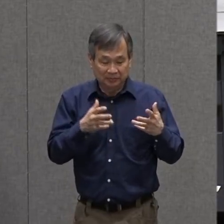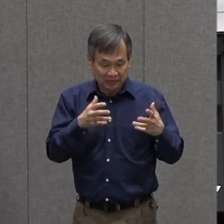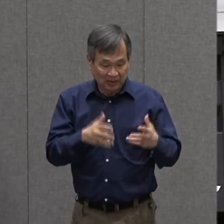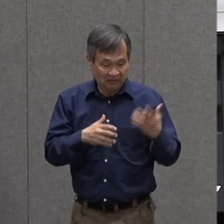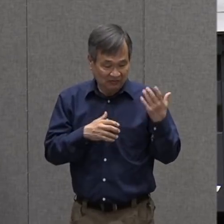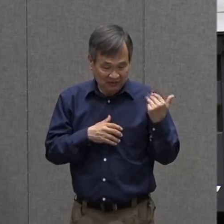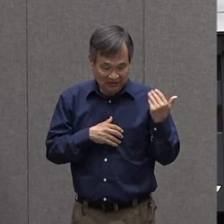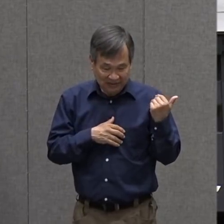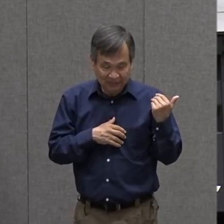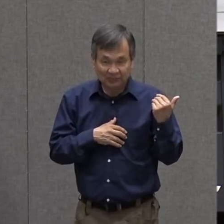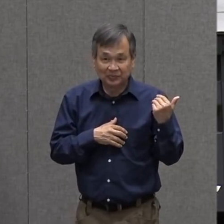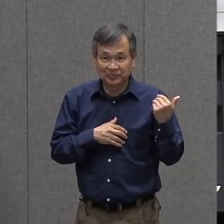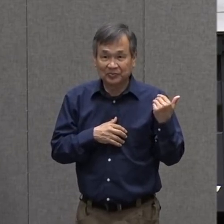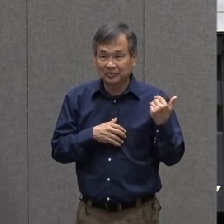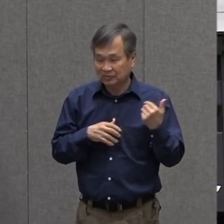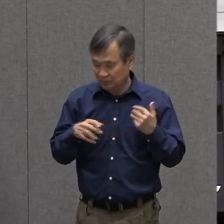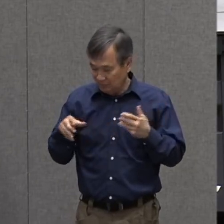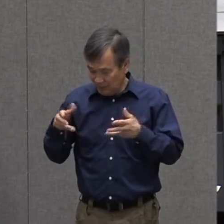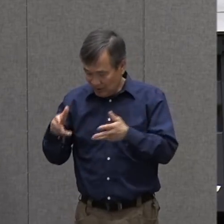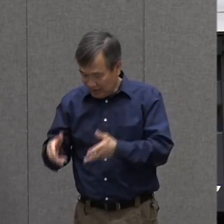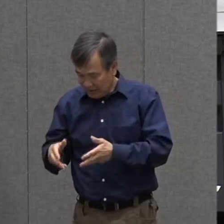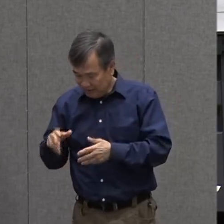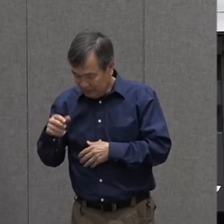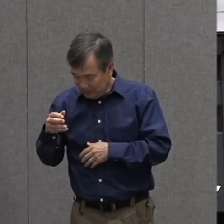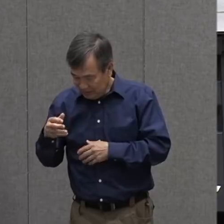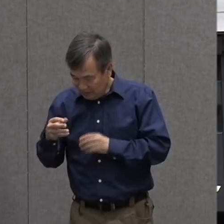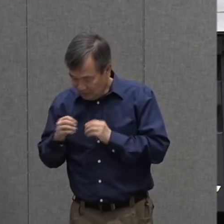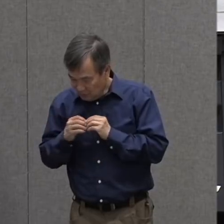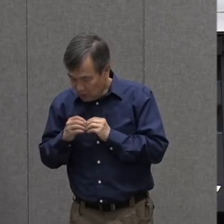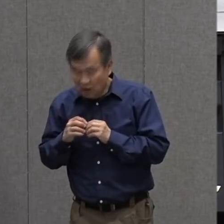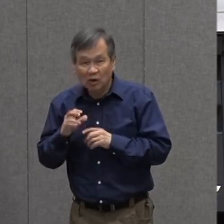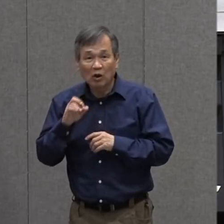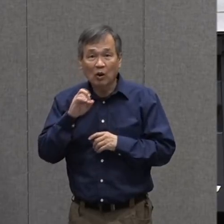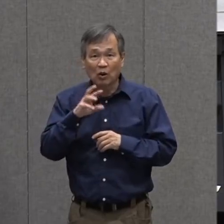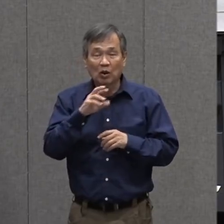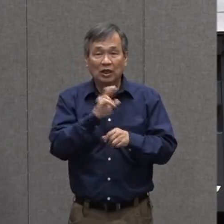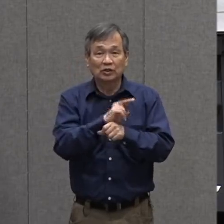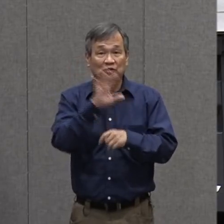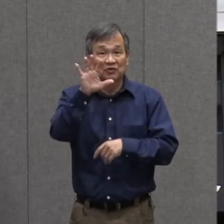and see if I can make that 20. Or maybe I could skip count by those fives.